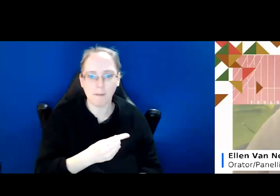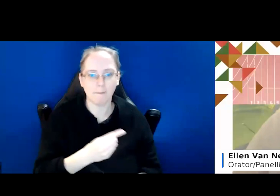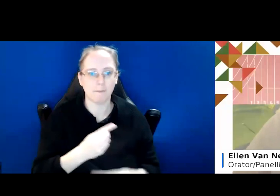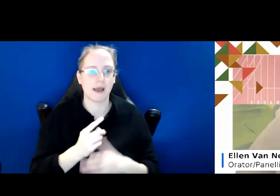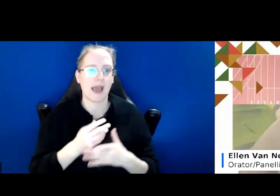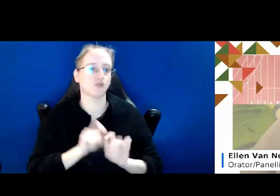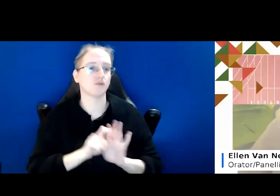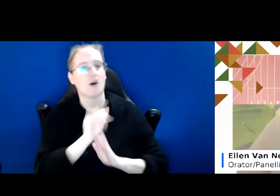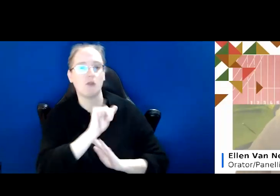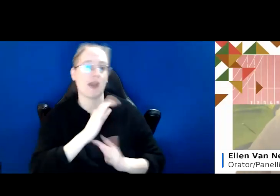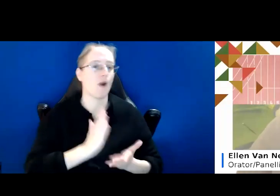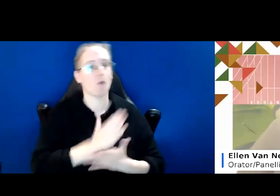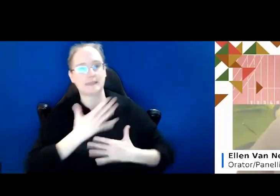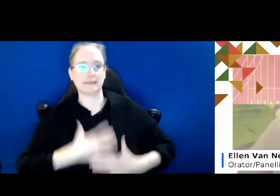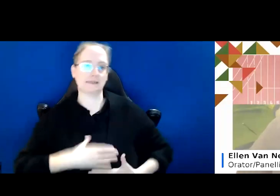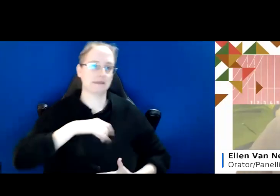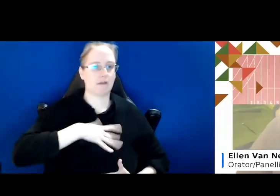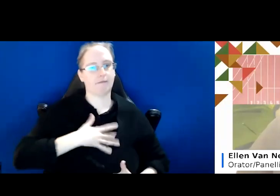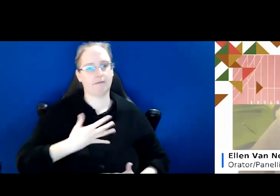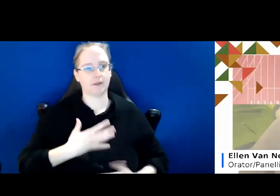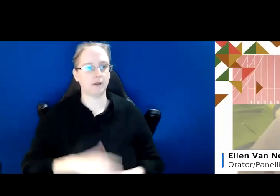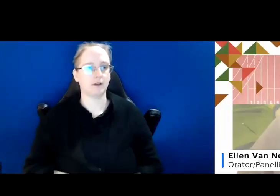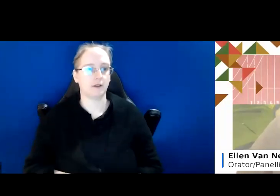Sport is a soft power of empire.